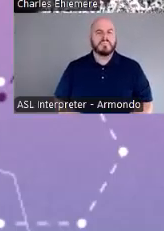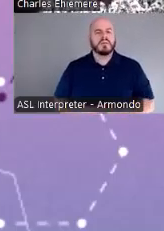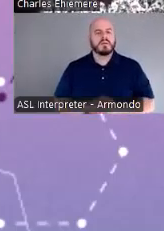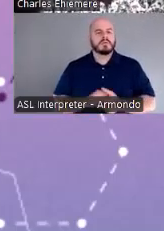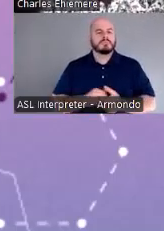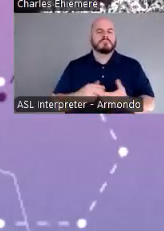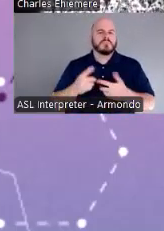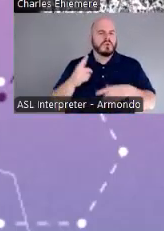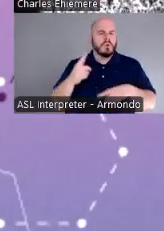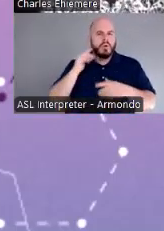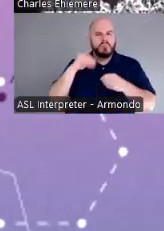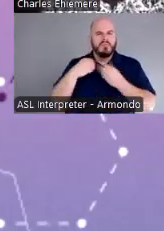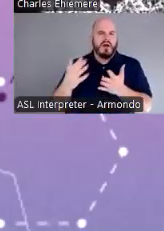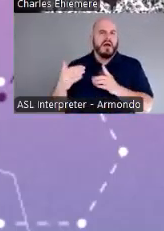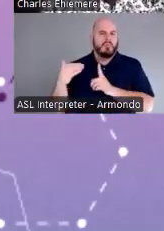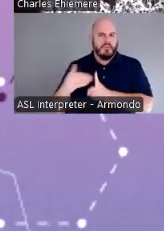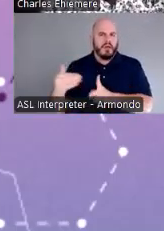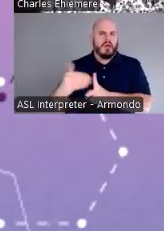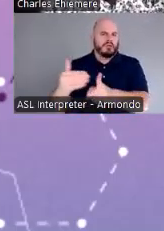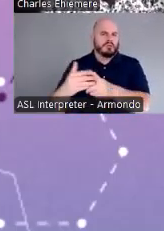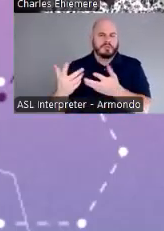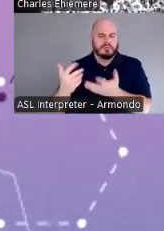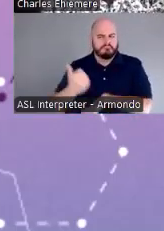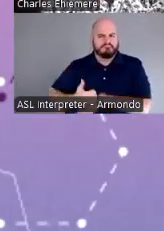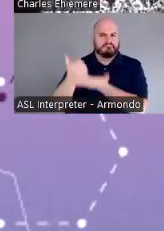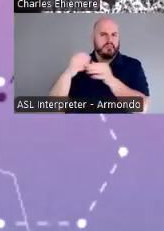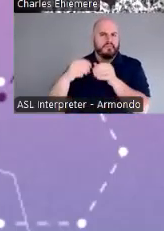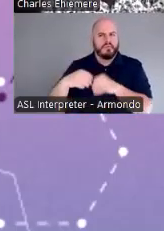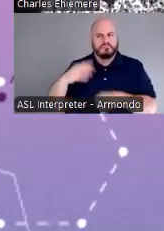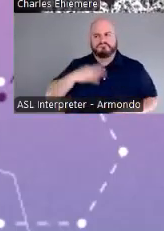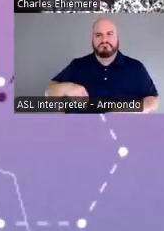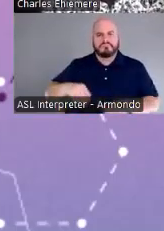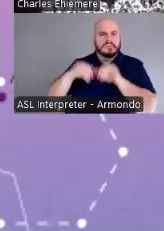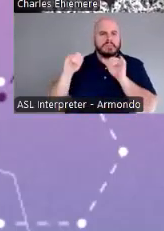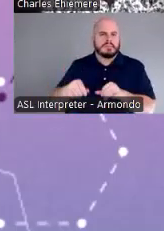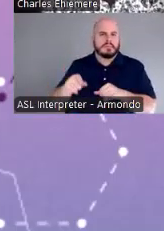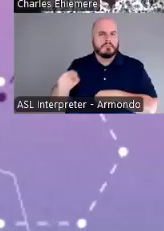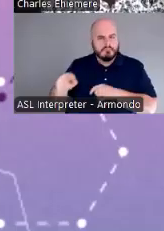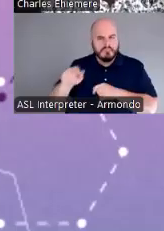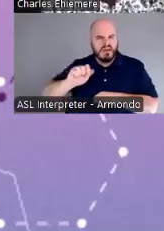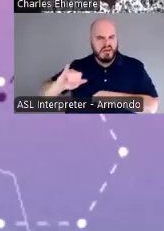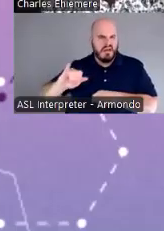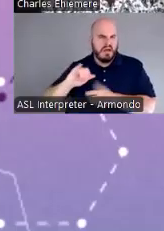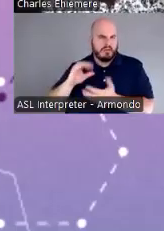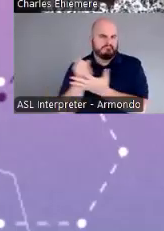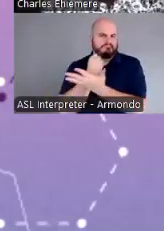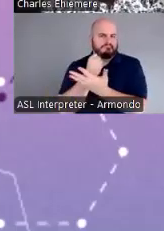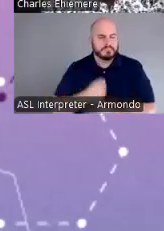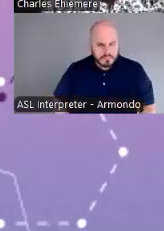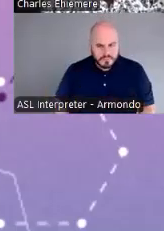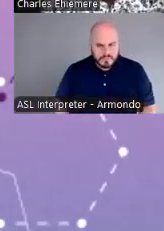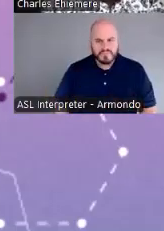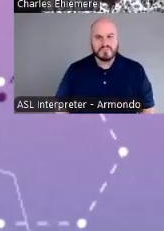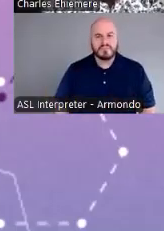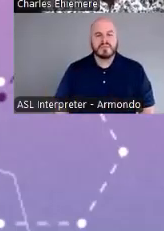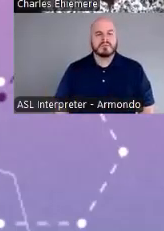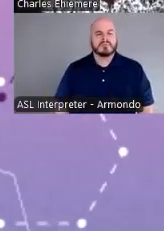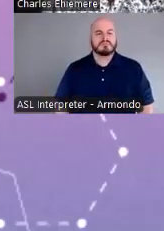The system also reminds you via call and send you an interactive voice response, IVR.